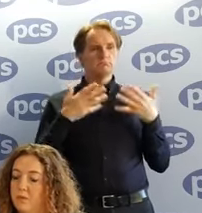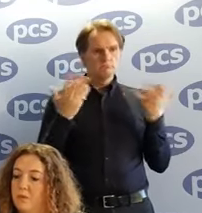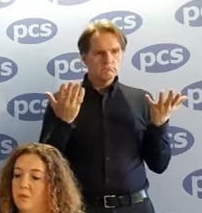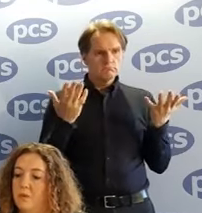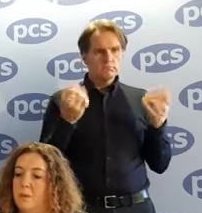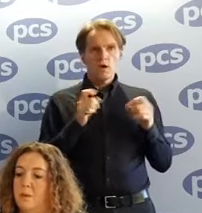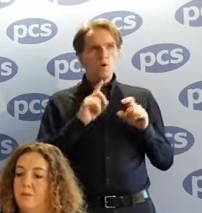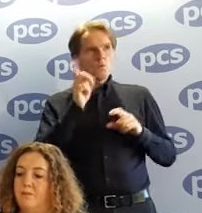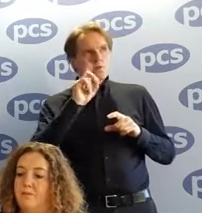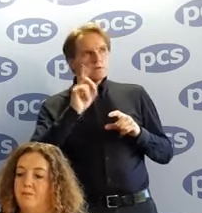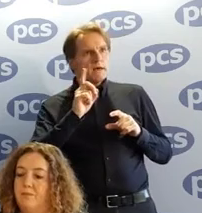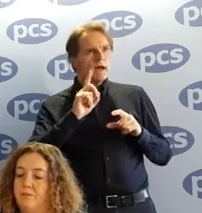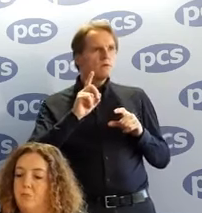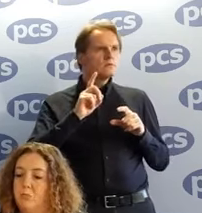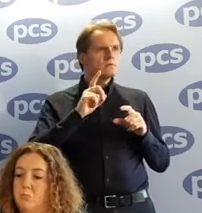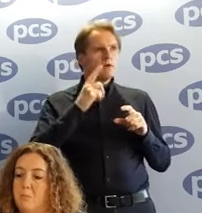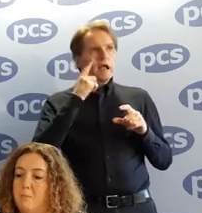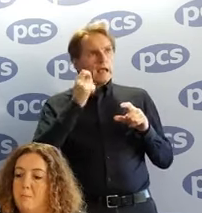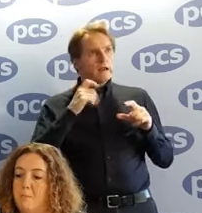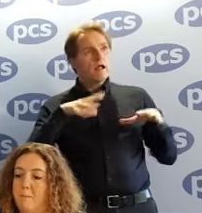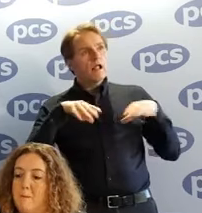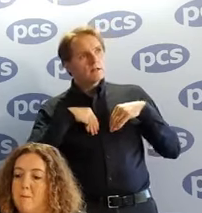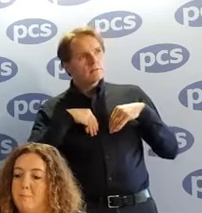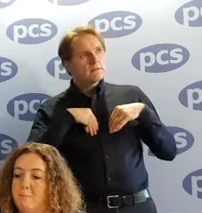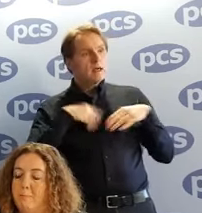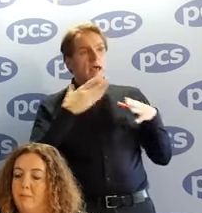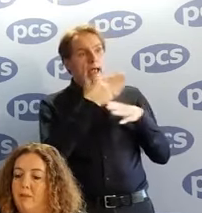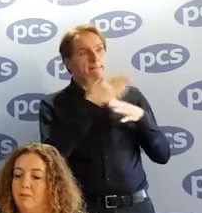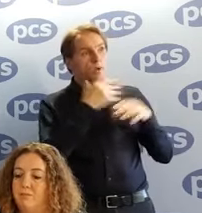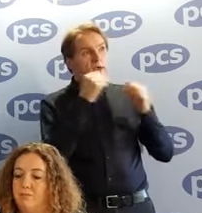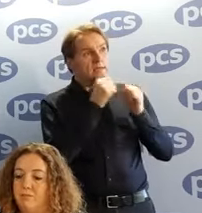paid to me or would I have to accept the employee deal contractual changes as